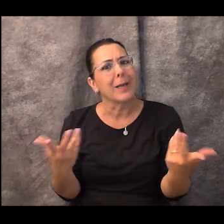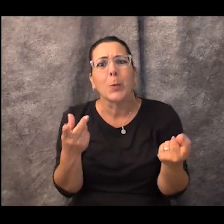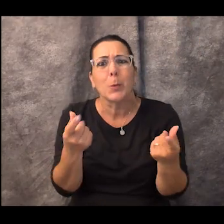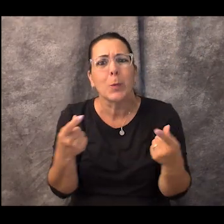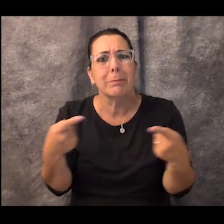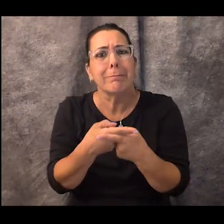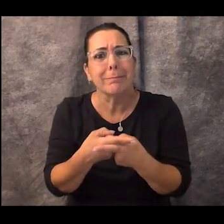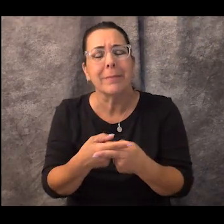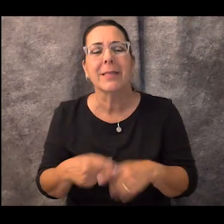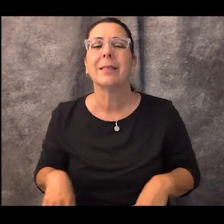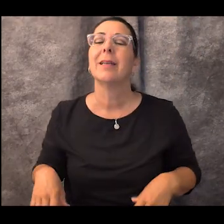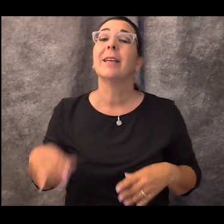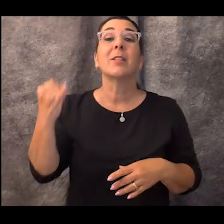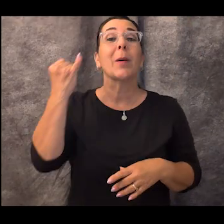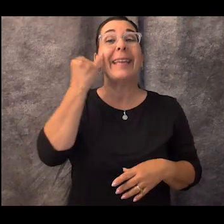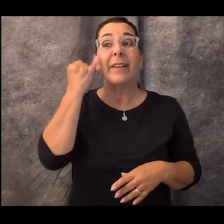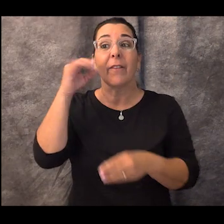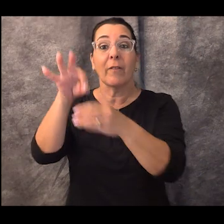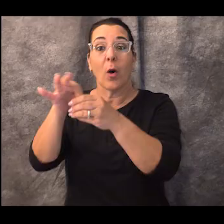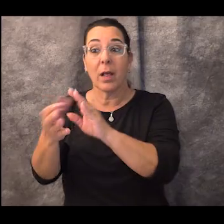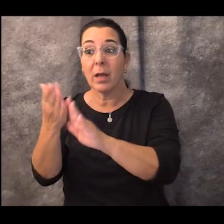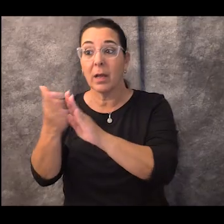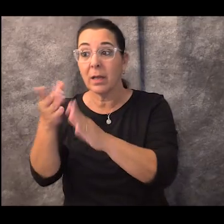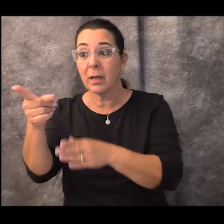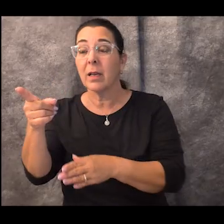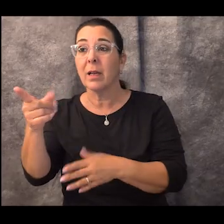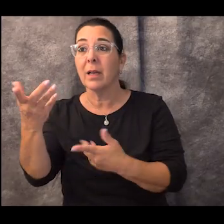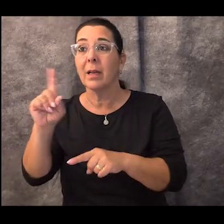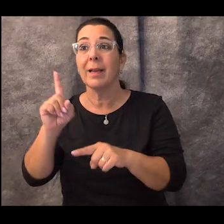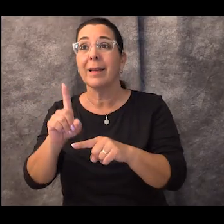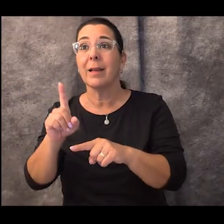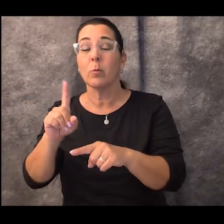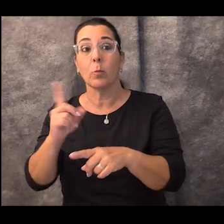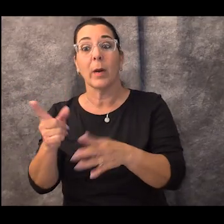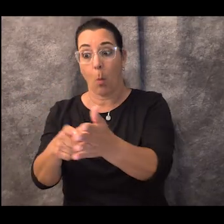to get the correct type of ID, I think it becomes really difficult to say. "You have to have one to be able to vote."